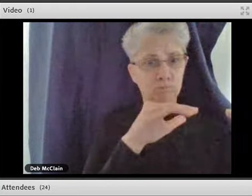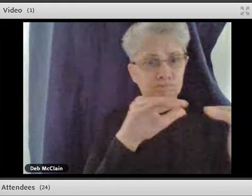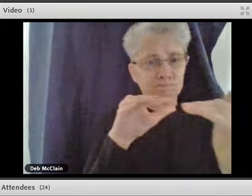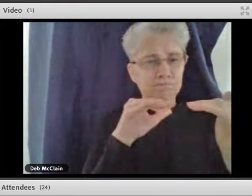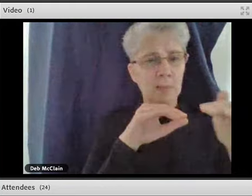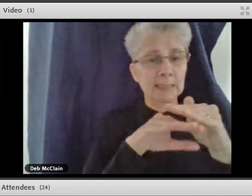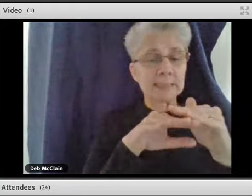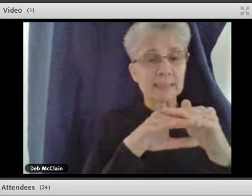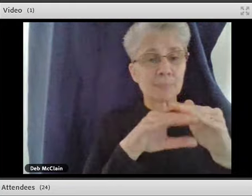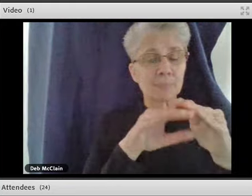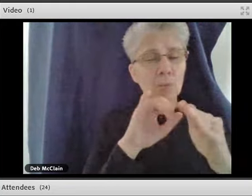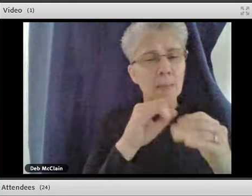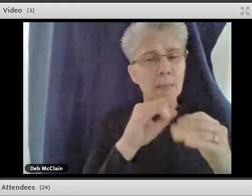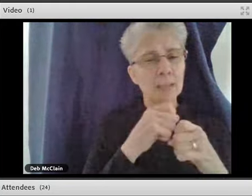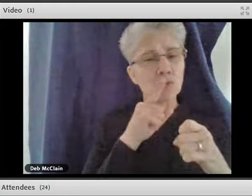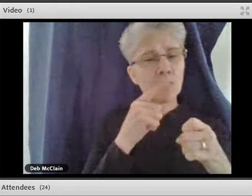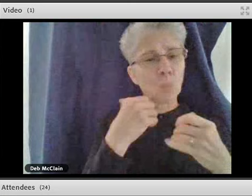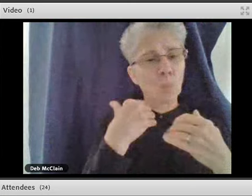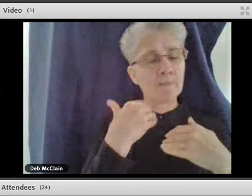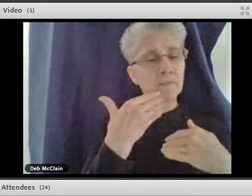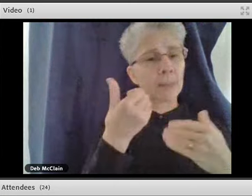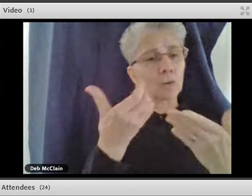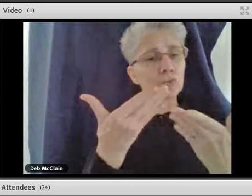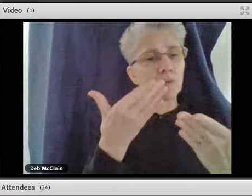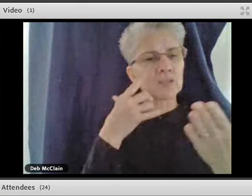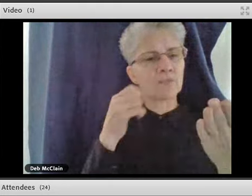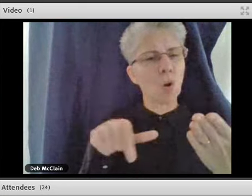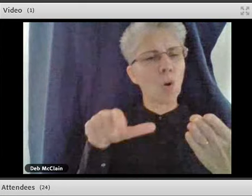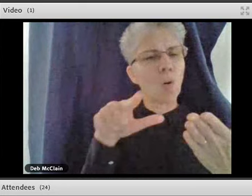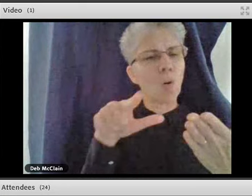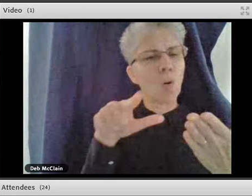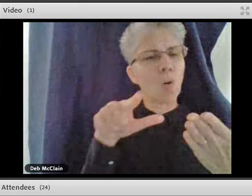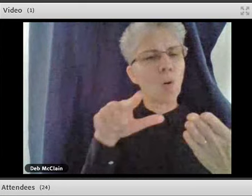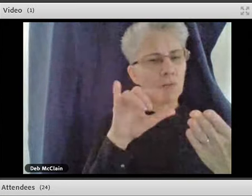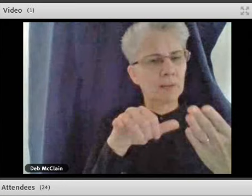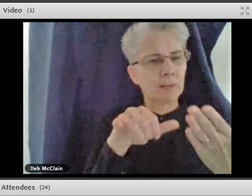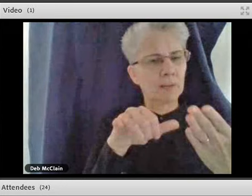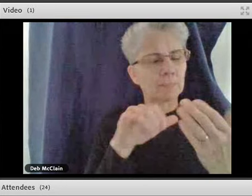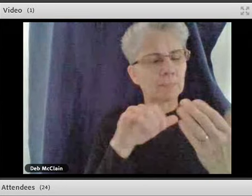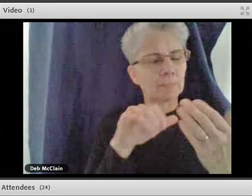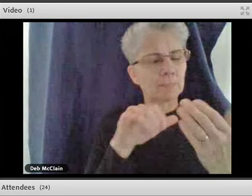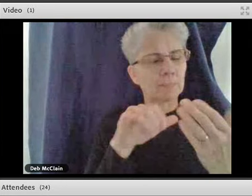Creating that conscientious culture where everybody has accessible resources. And this just makes sure that we have